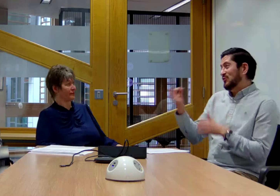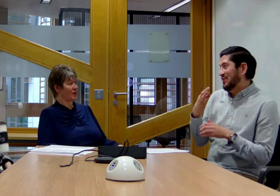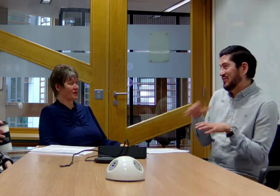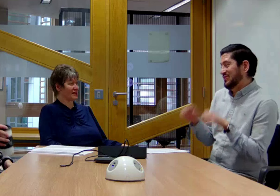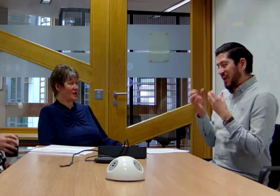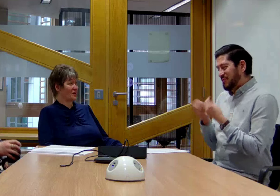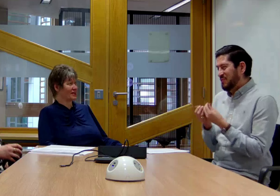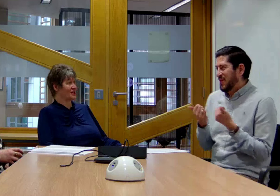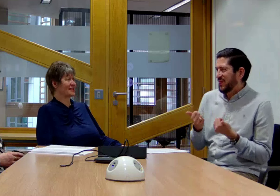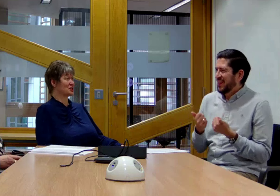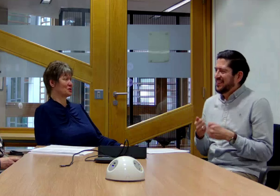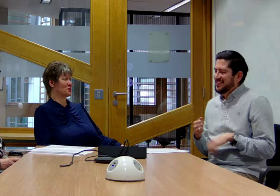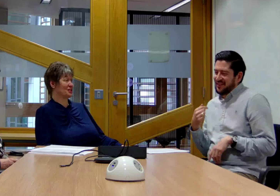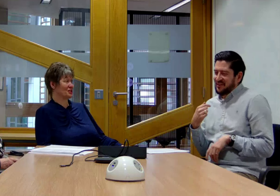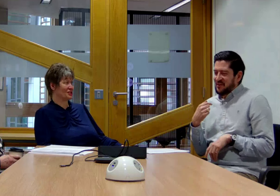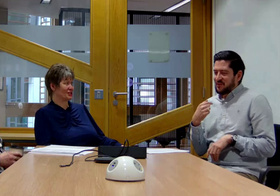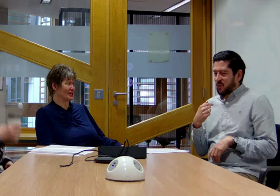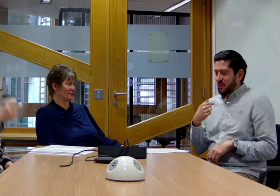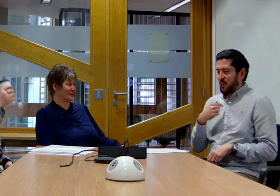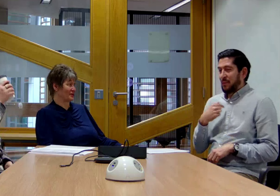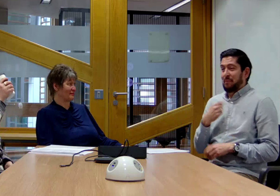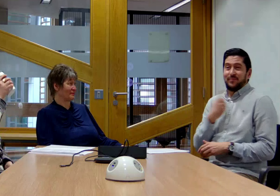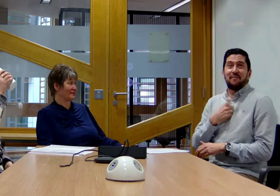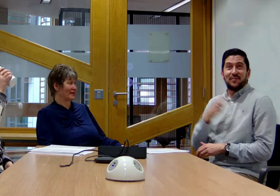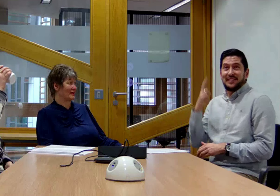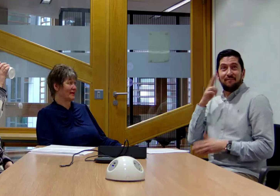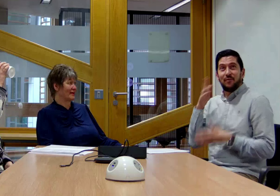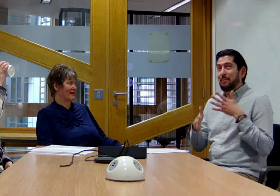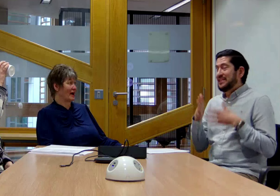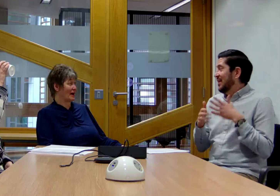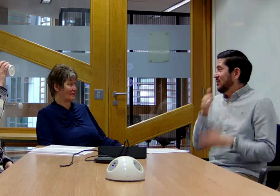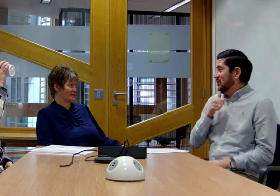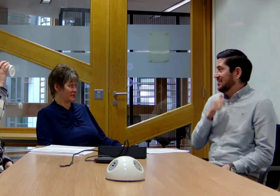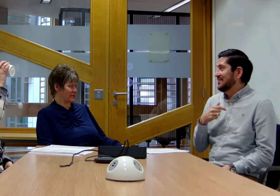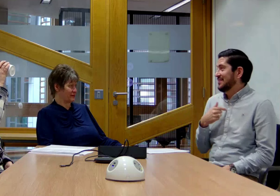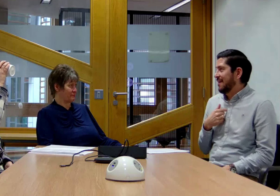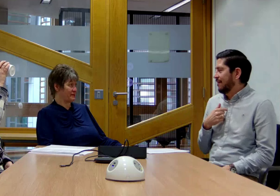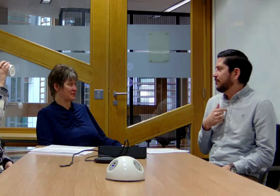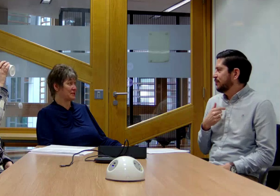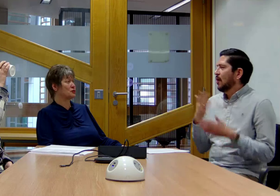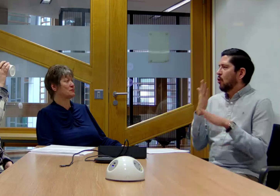Mark: Alright, well, I think that's a good question to start with.